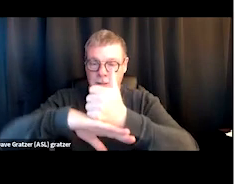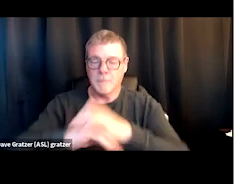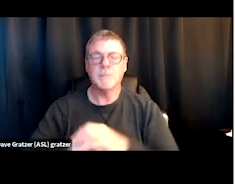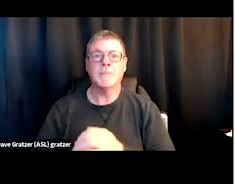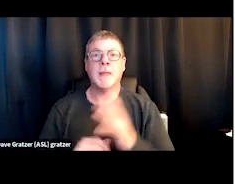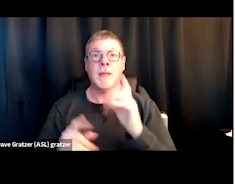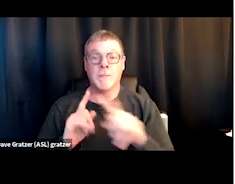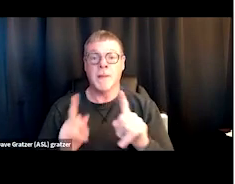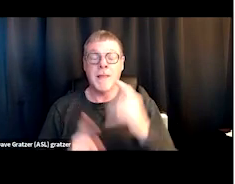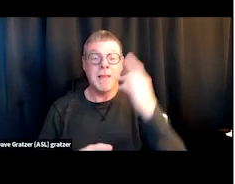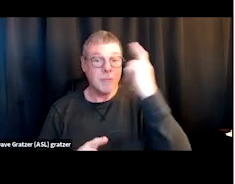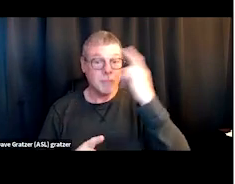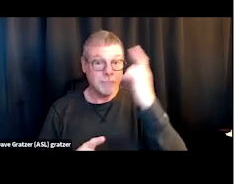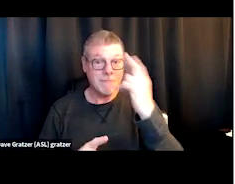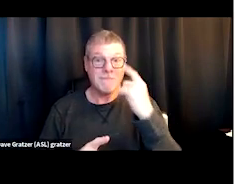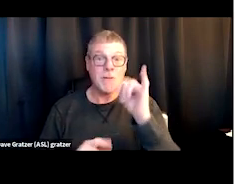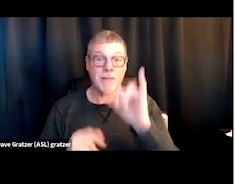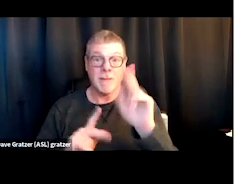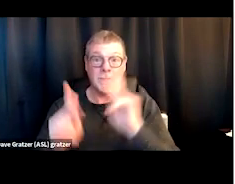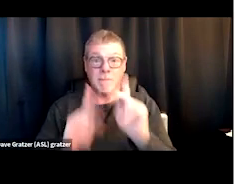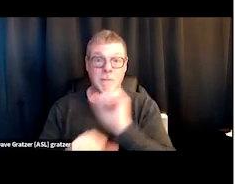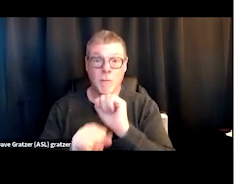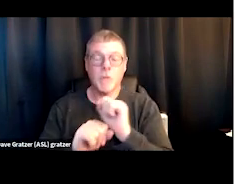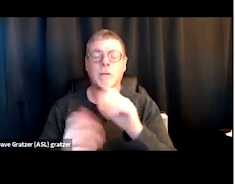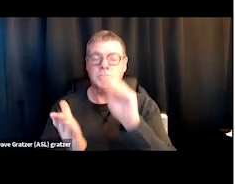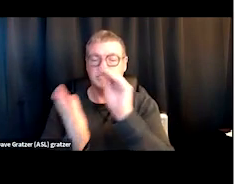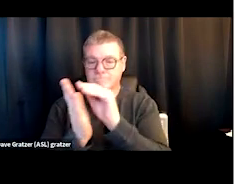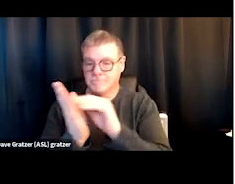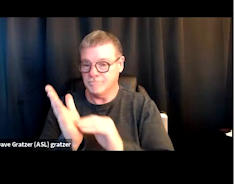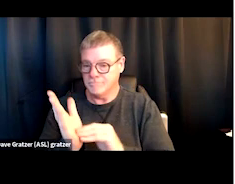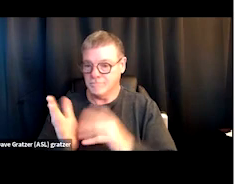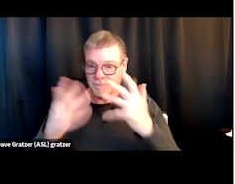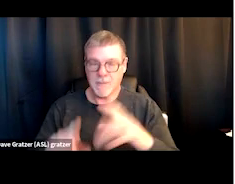The pathologies of the folks we're working with have been well documented, but the strengths haven't,